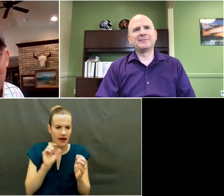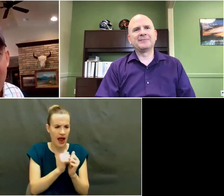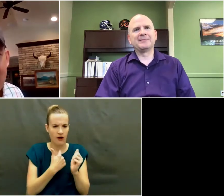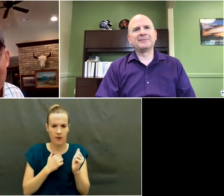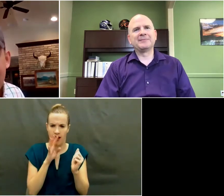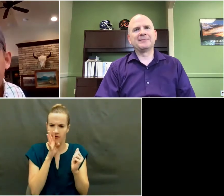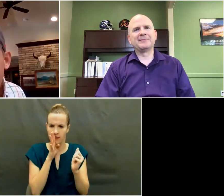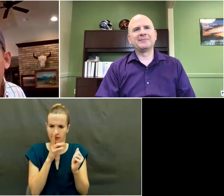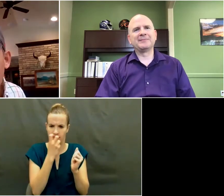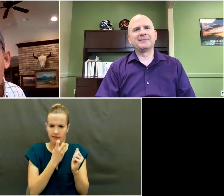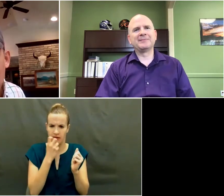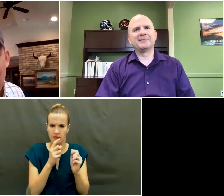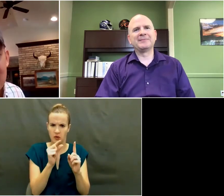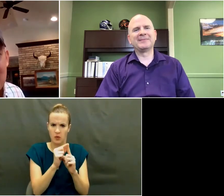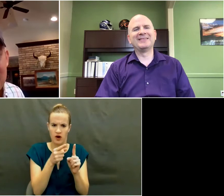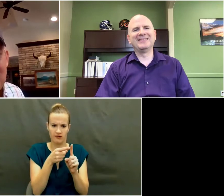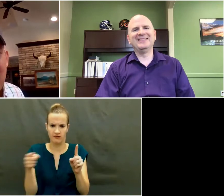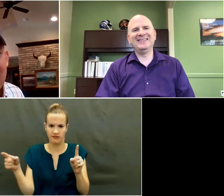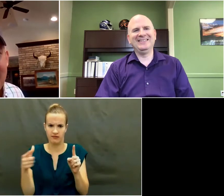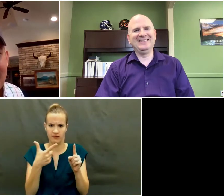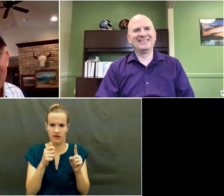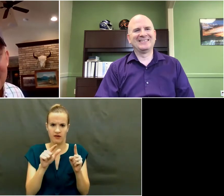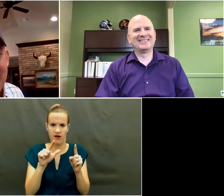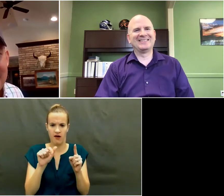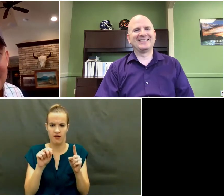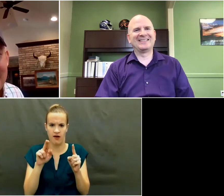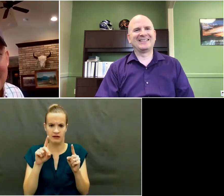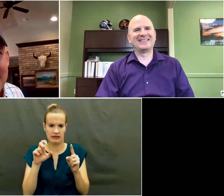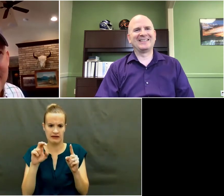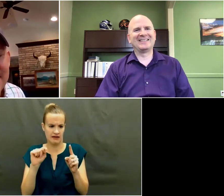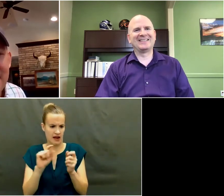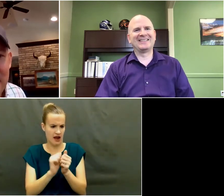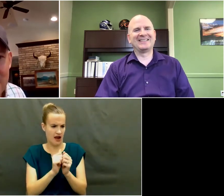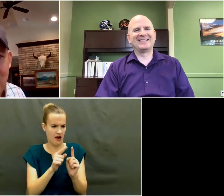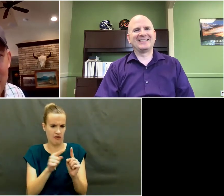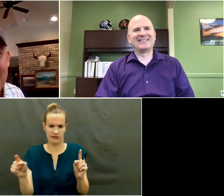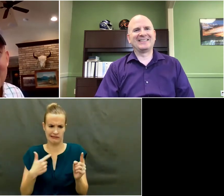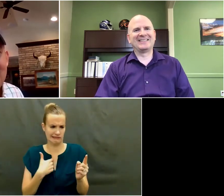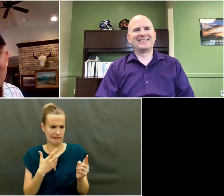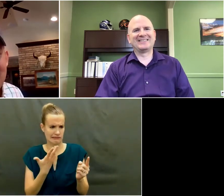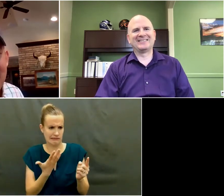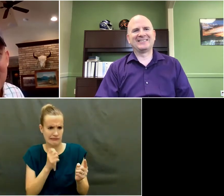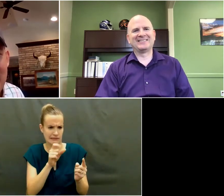pronounce. The way it's spelled. I looked on the Gallaudet Facebook page to see if I can track a